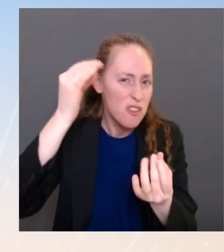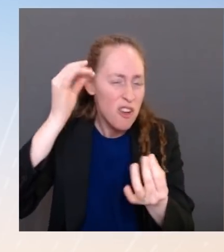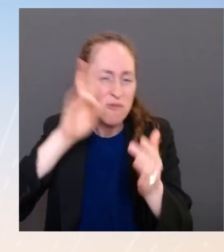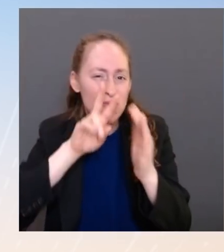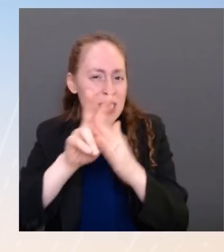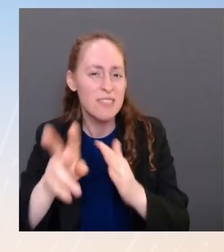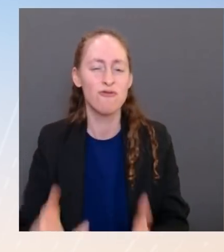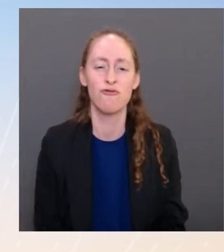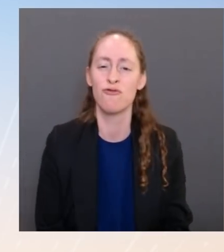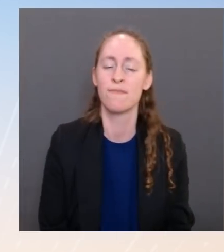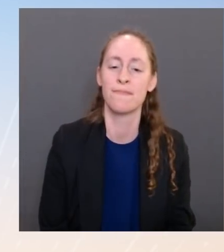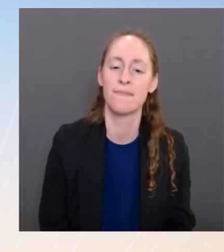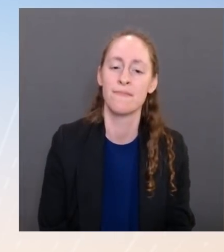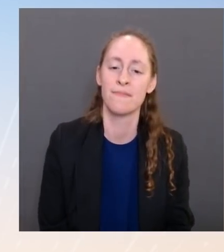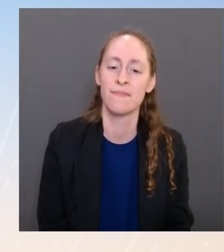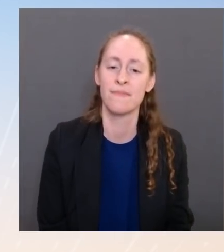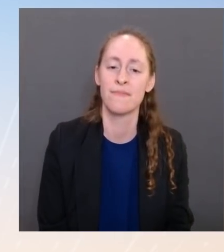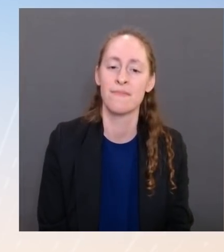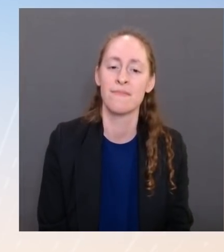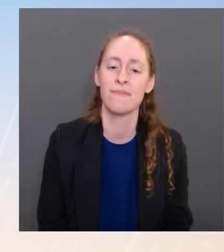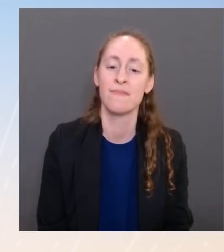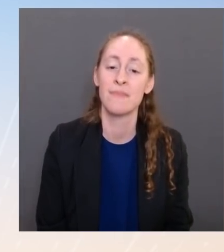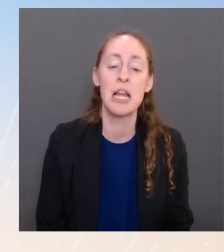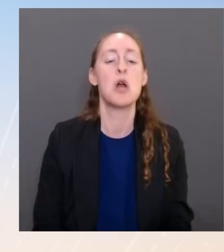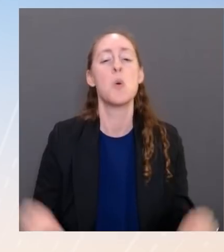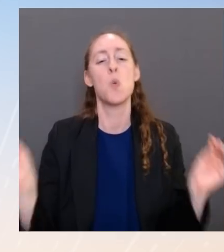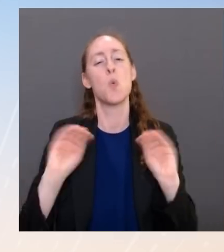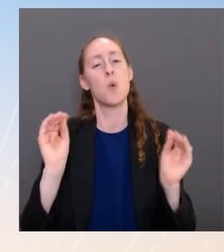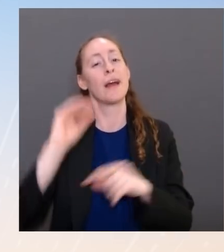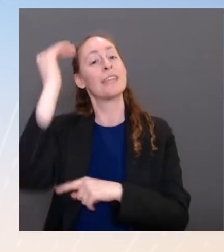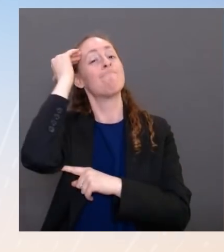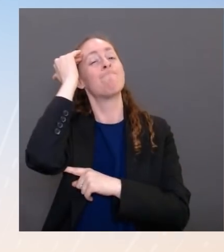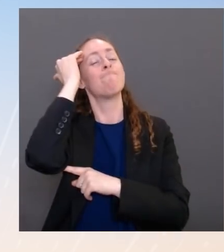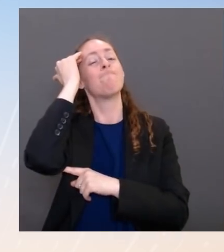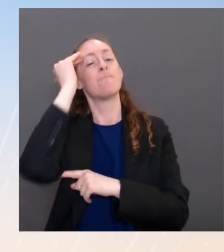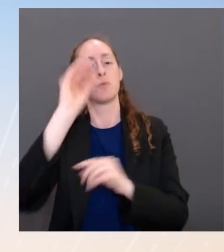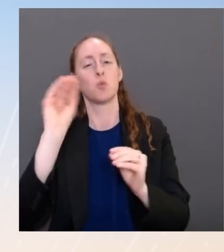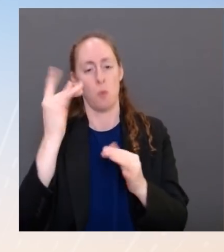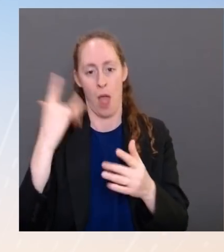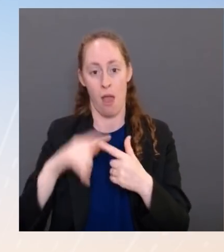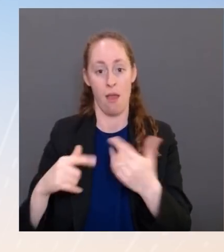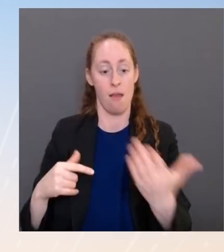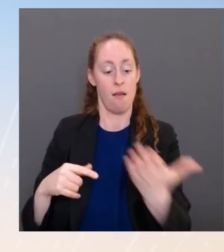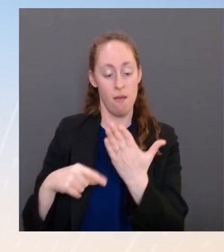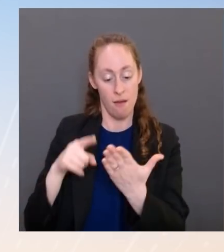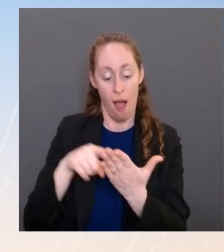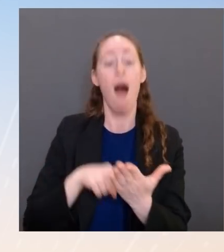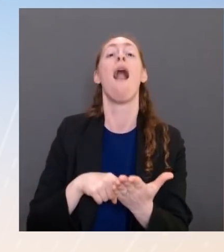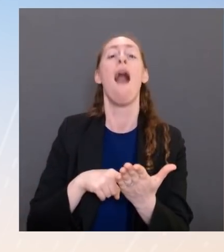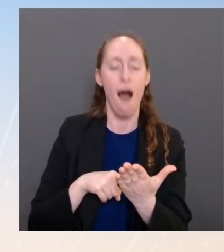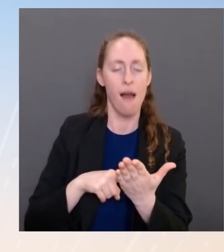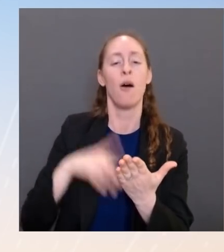And our focus continues to be on taking steps to lower costs. And obviously, the President addressed this morning and outlined this morning what his plan is to do exactly that.